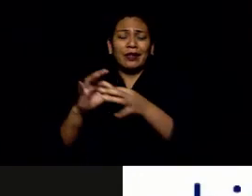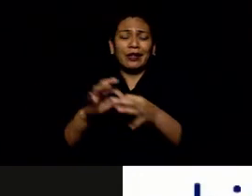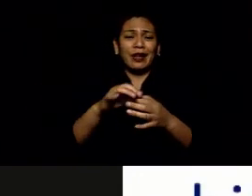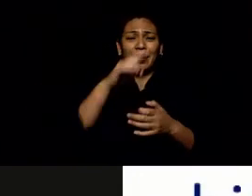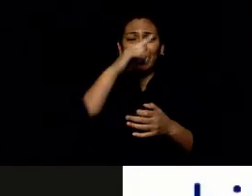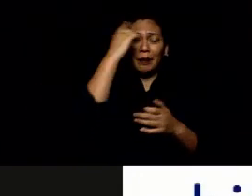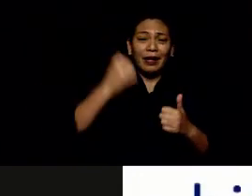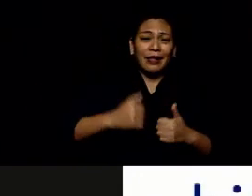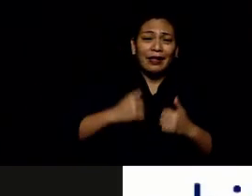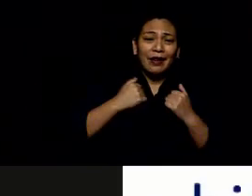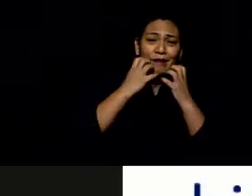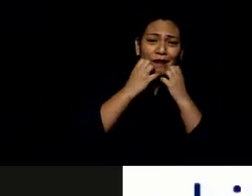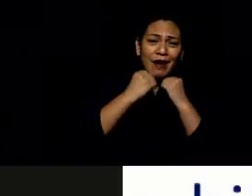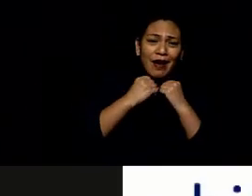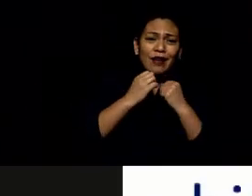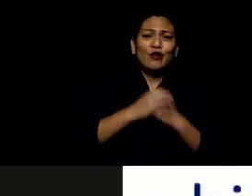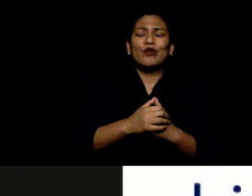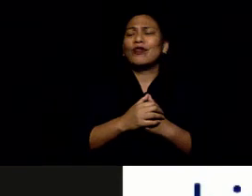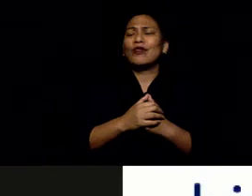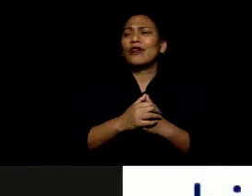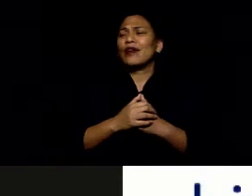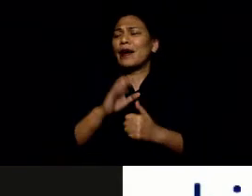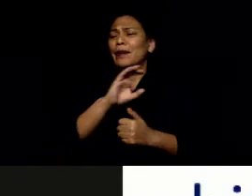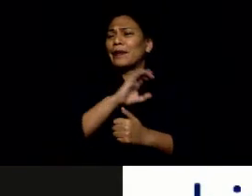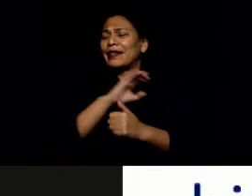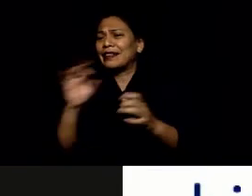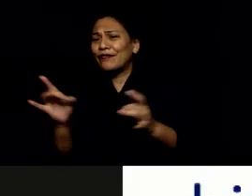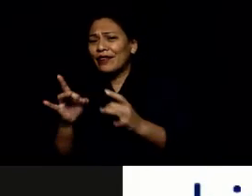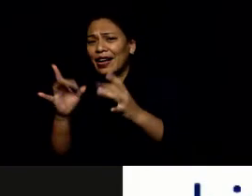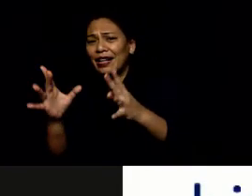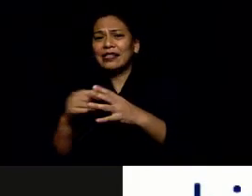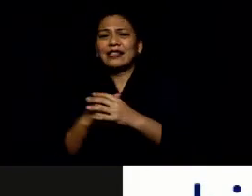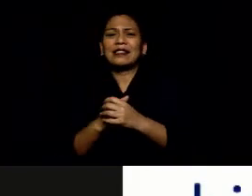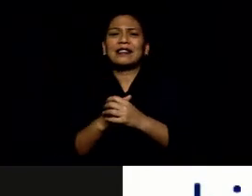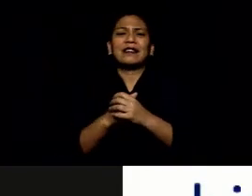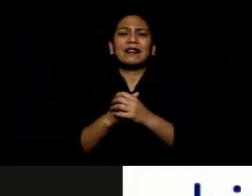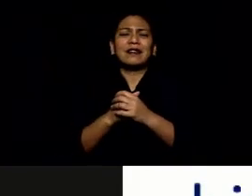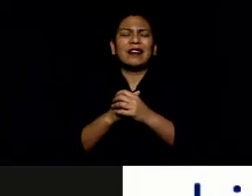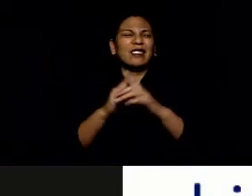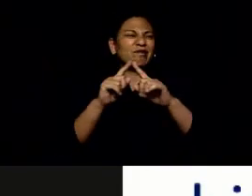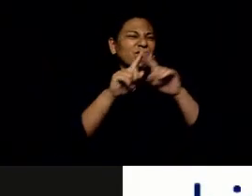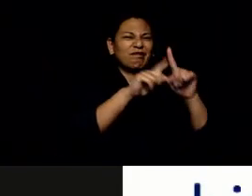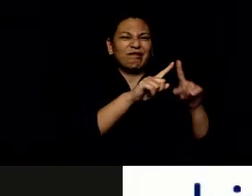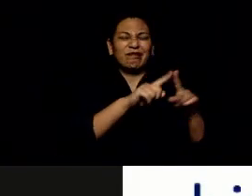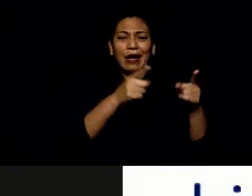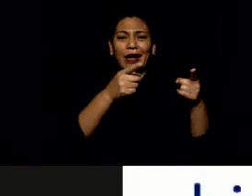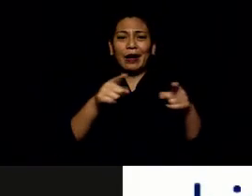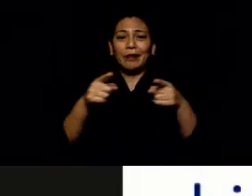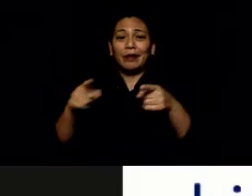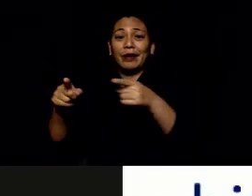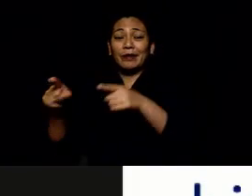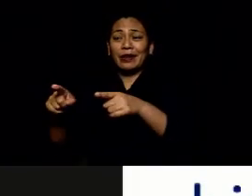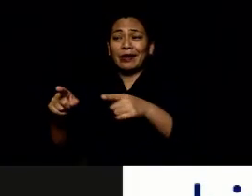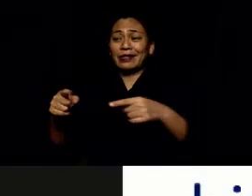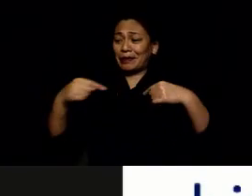all the police violence and, uh, And so on here I am a white middle aged guy